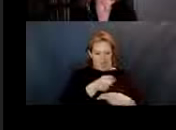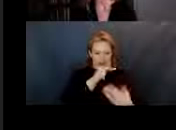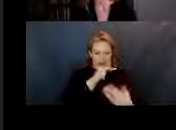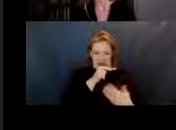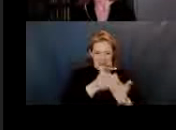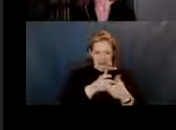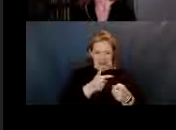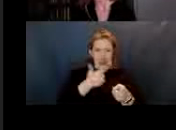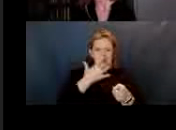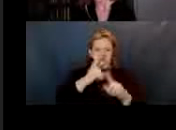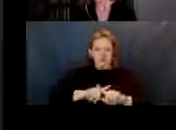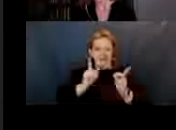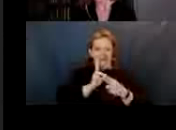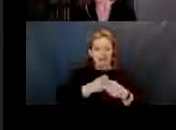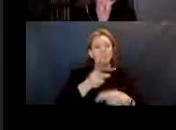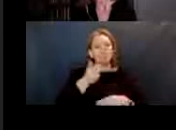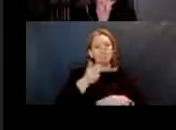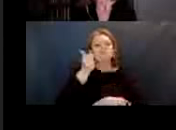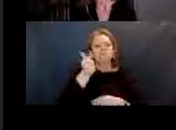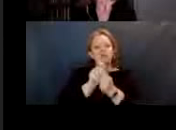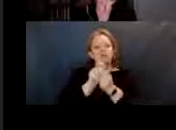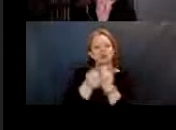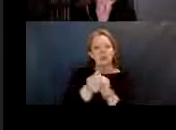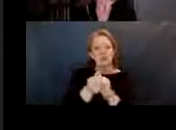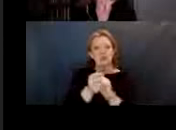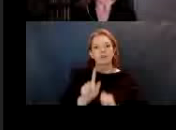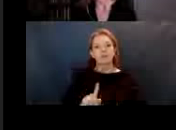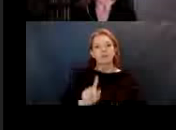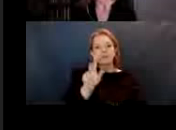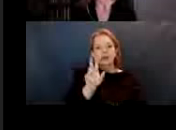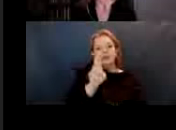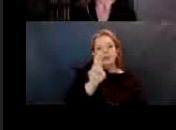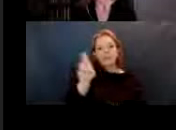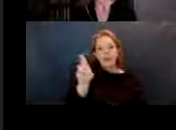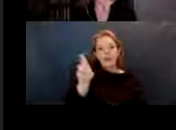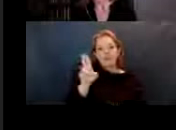You can go up to the little three dots in the right hand corner of your name and select